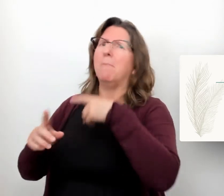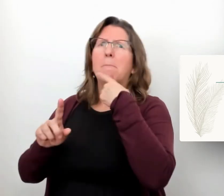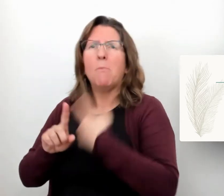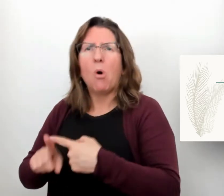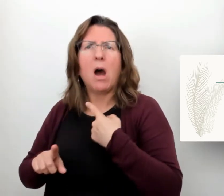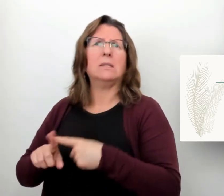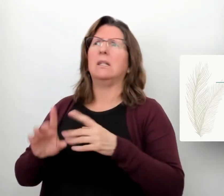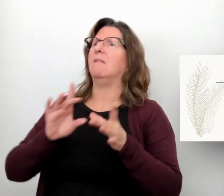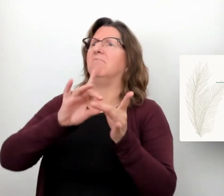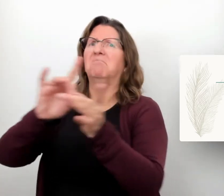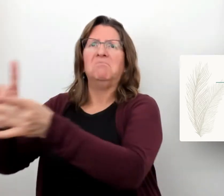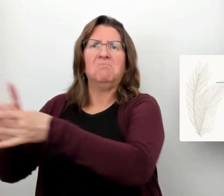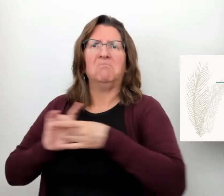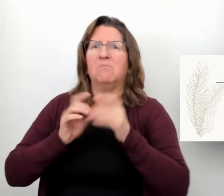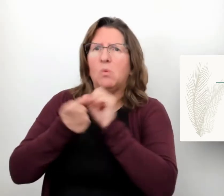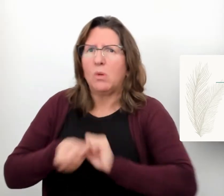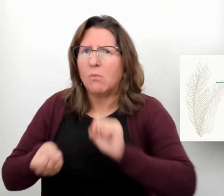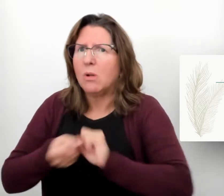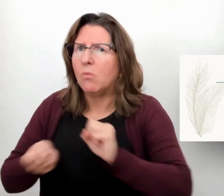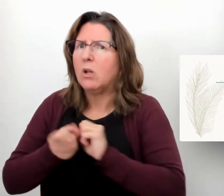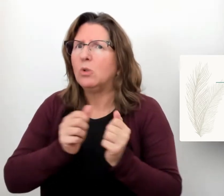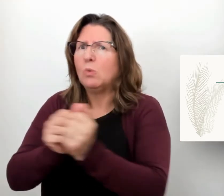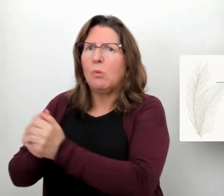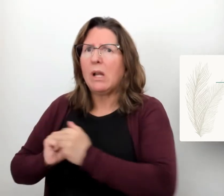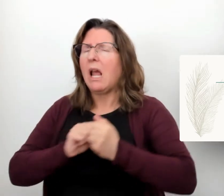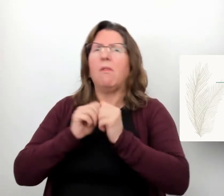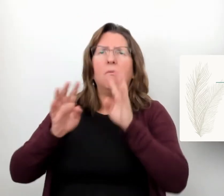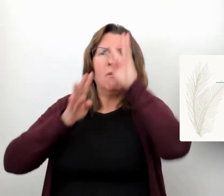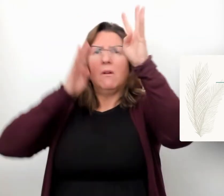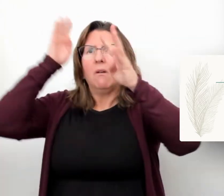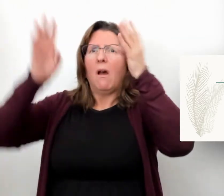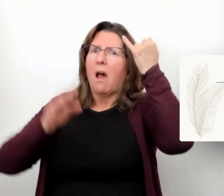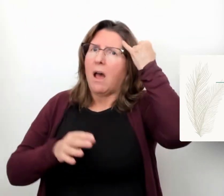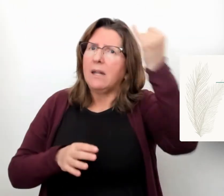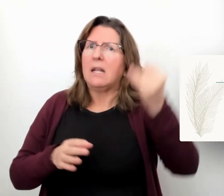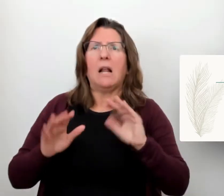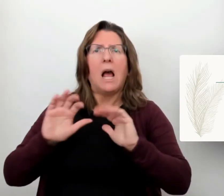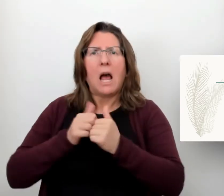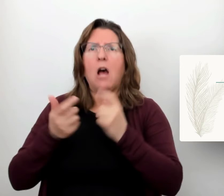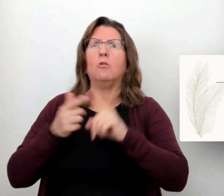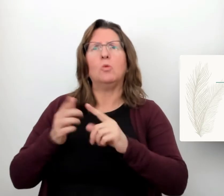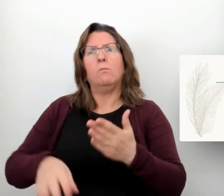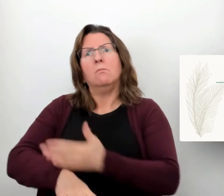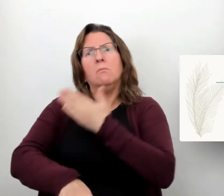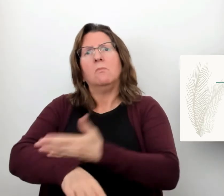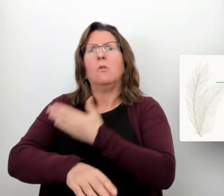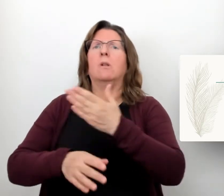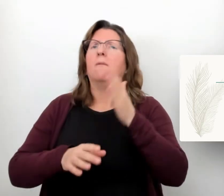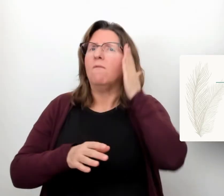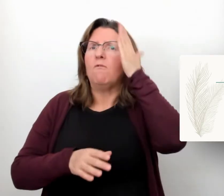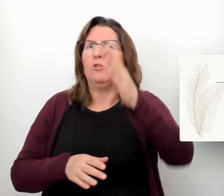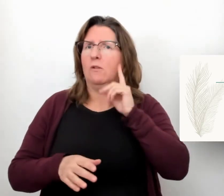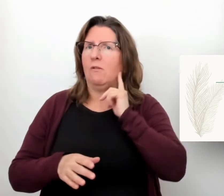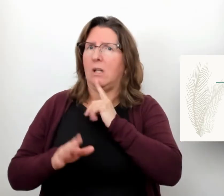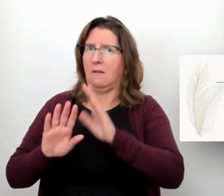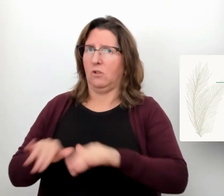The strengths are: positive feelings of belonging, and of deaf identity, collaboration toward common goals,